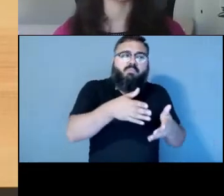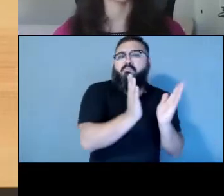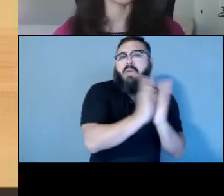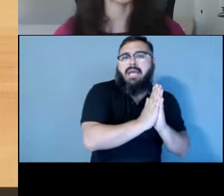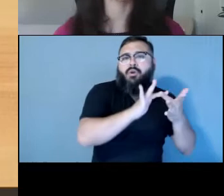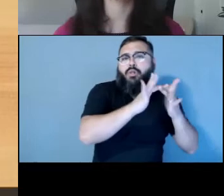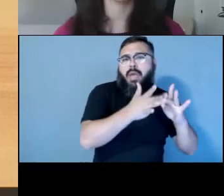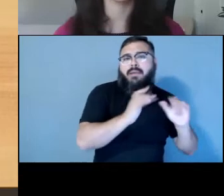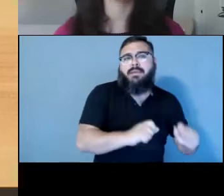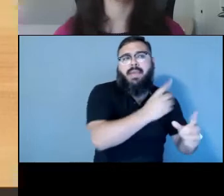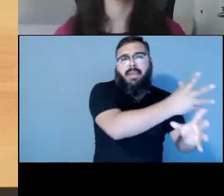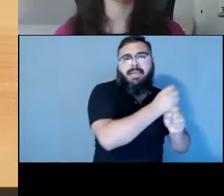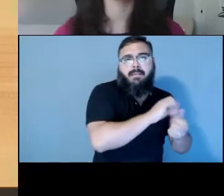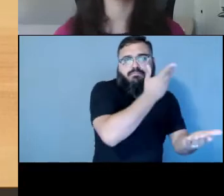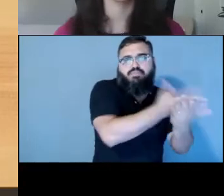but they can ask for some support